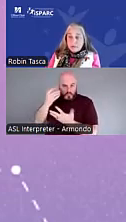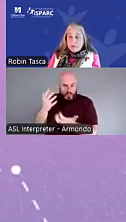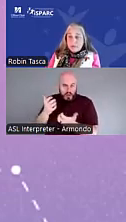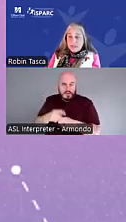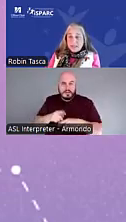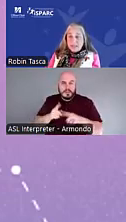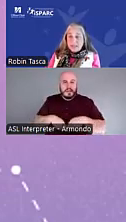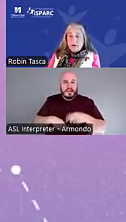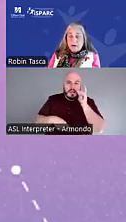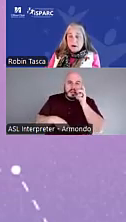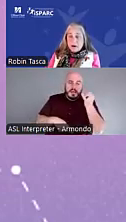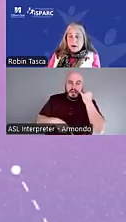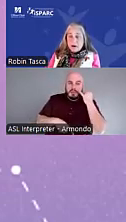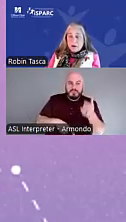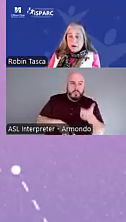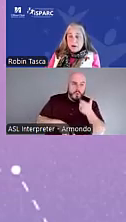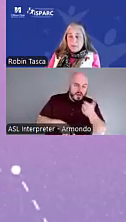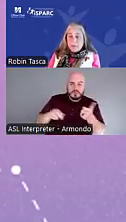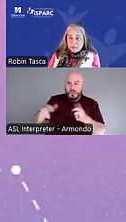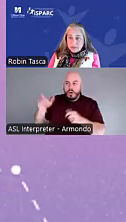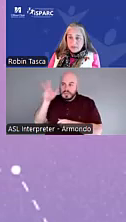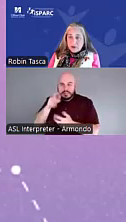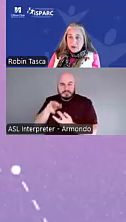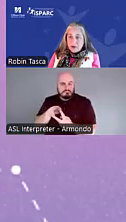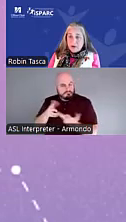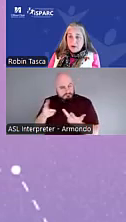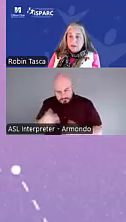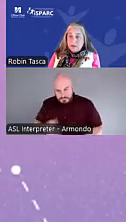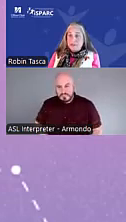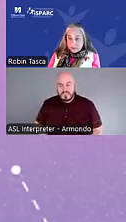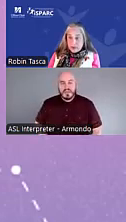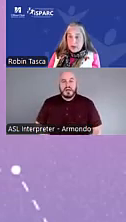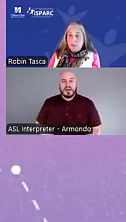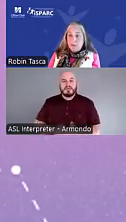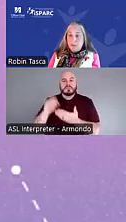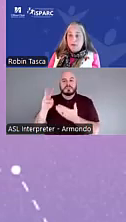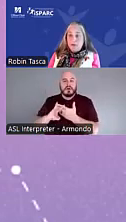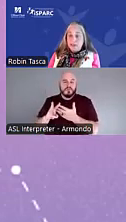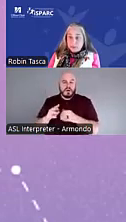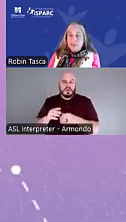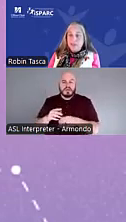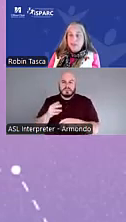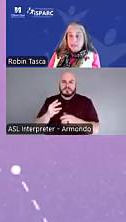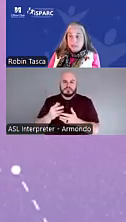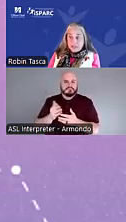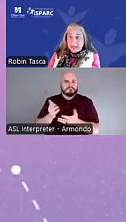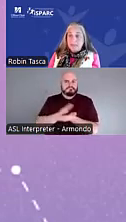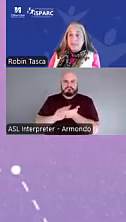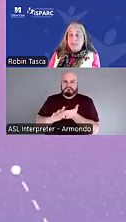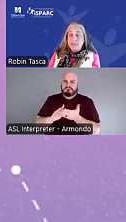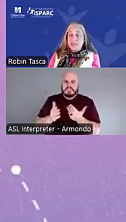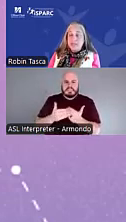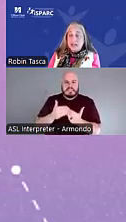We use a software that's readily available called Descript to help us produce the captioning